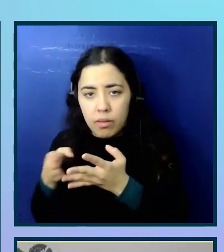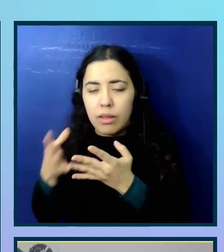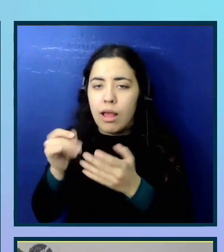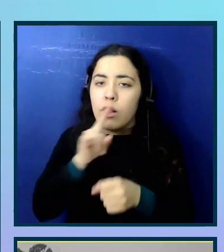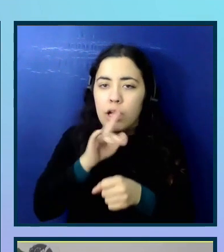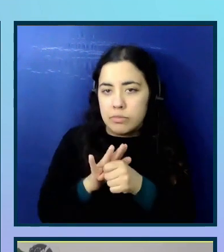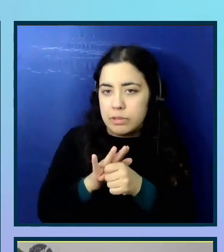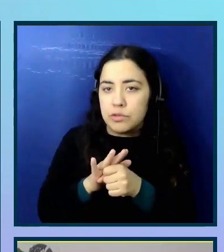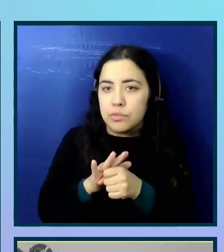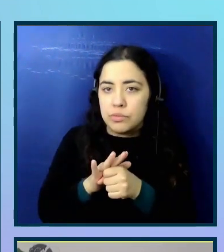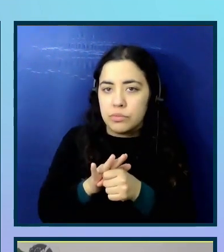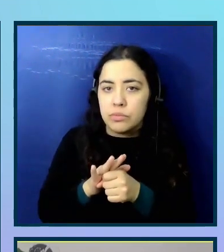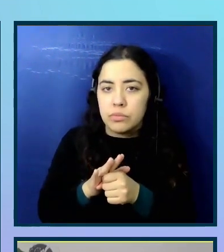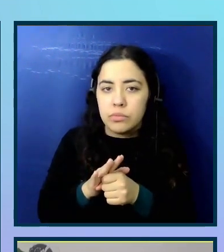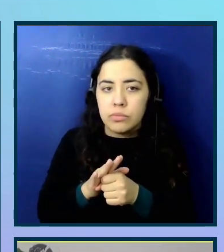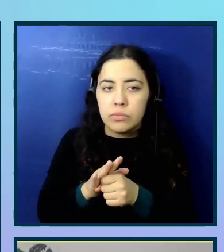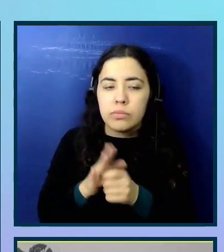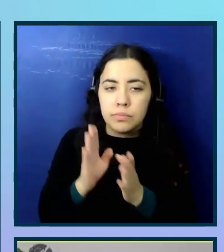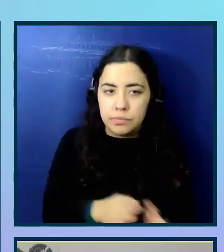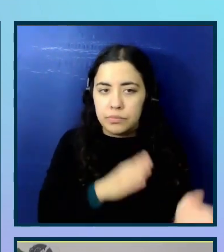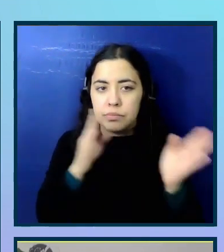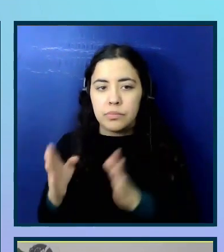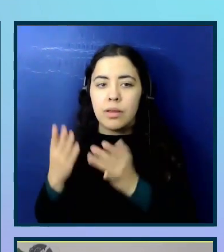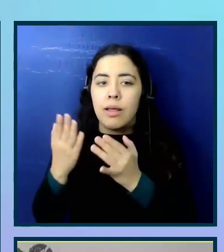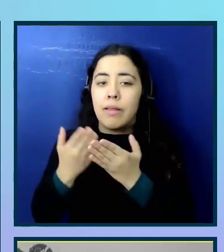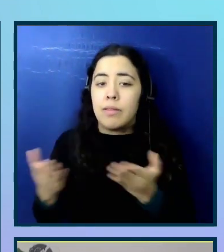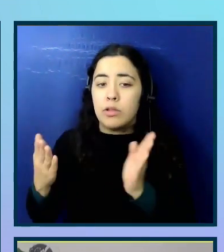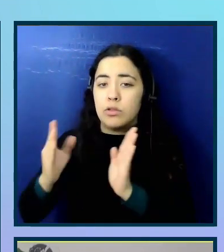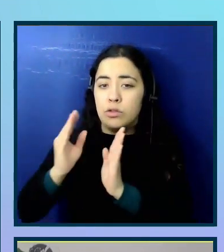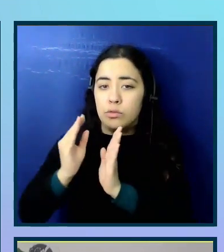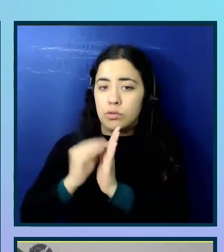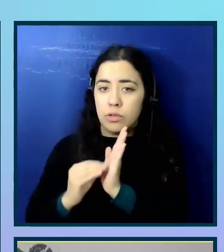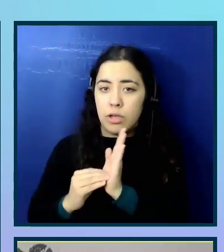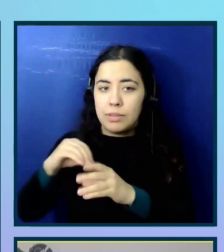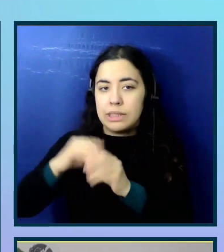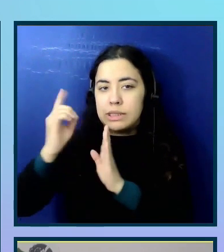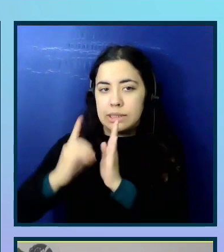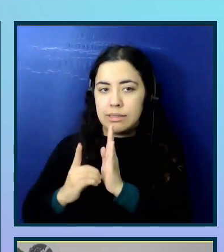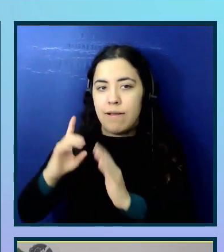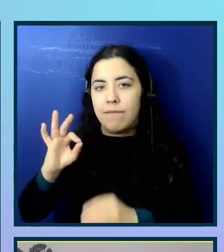Finally, there are things you can't really document in design files. And for those, I often provide links to an external sources.